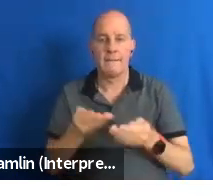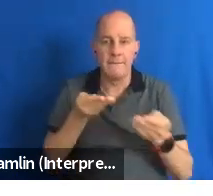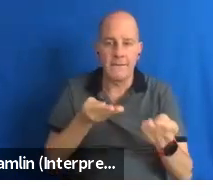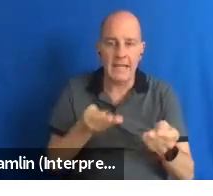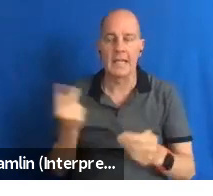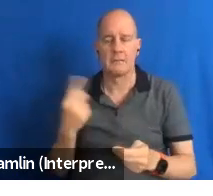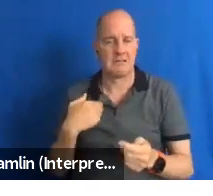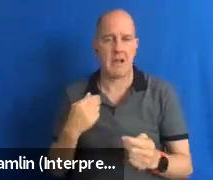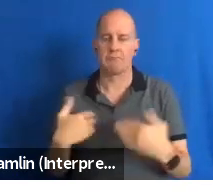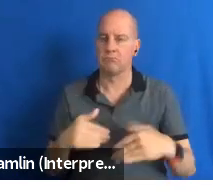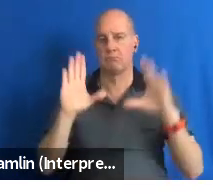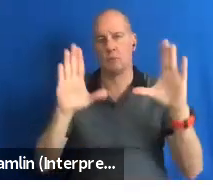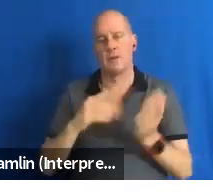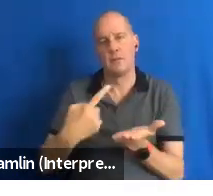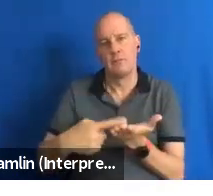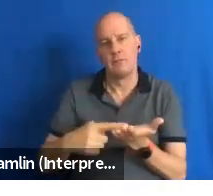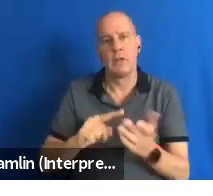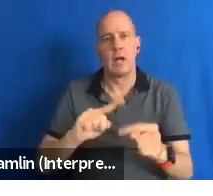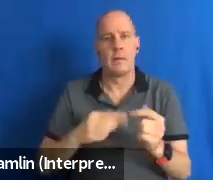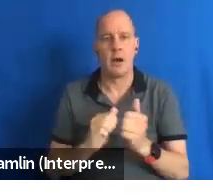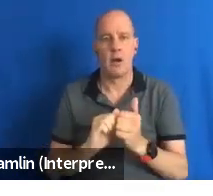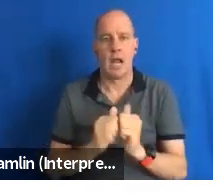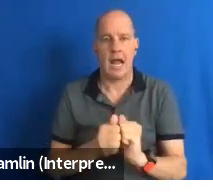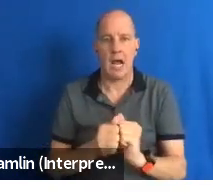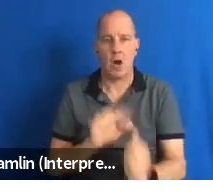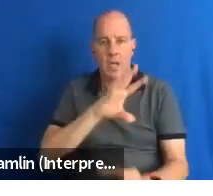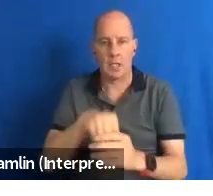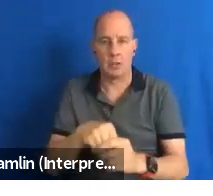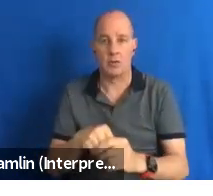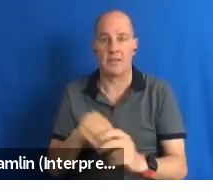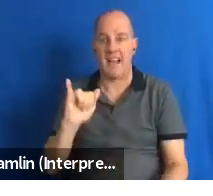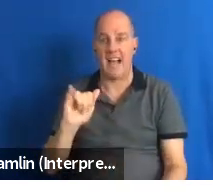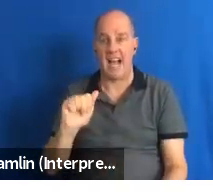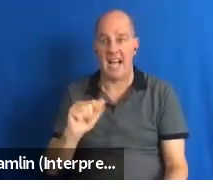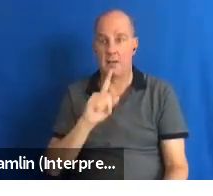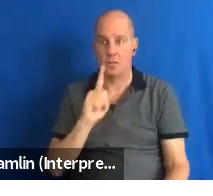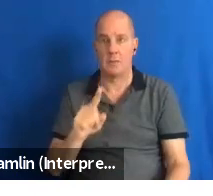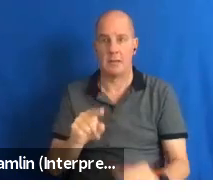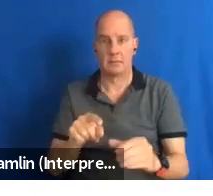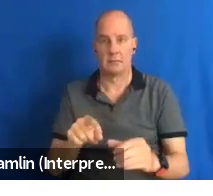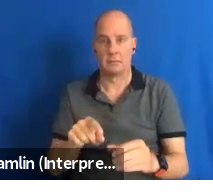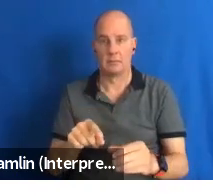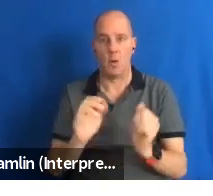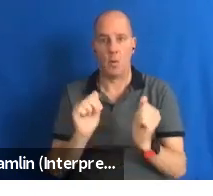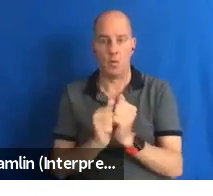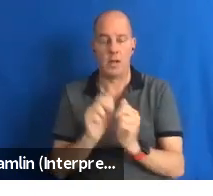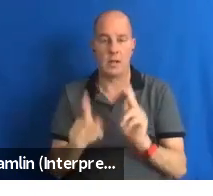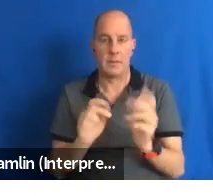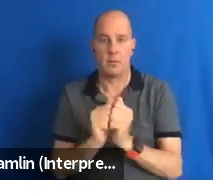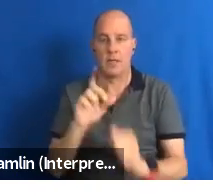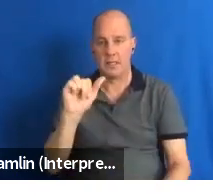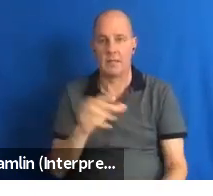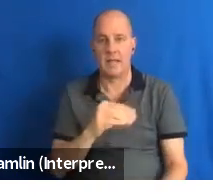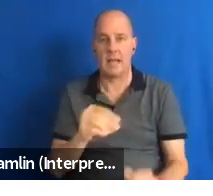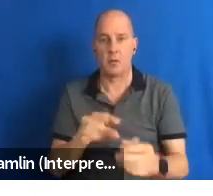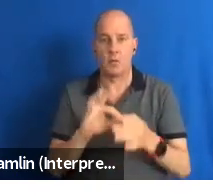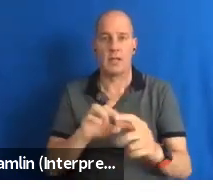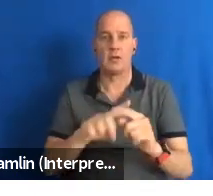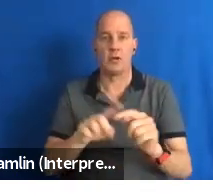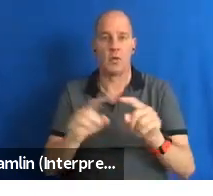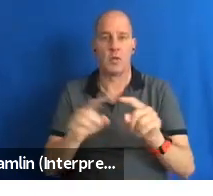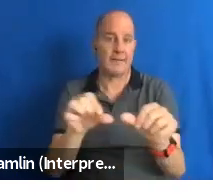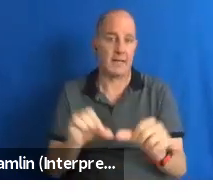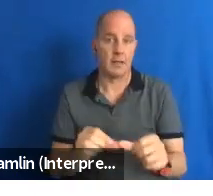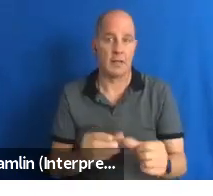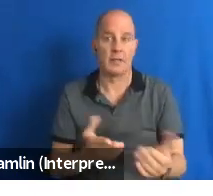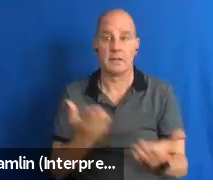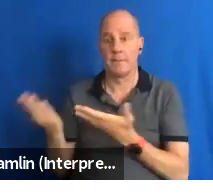discussions about really just how inclusive IA has been around some of these areas. Candice.